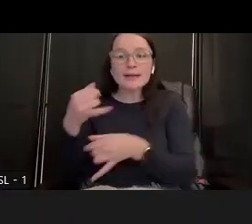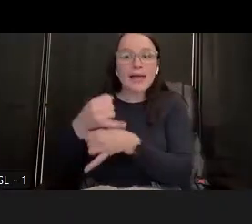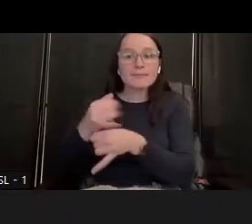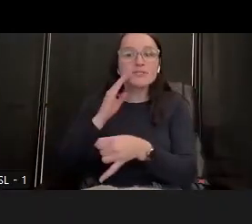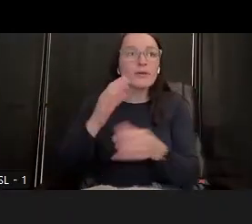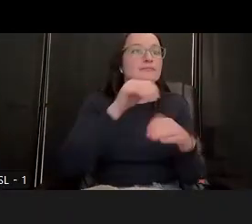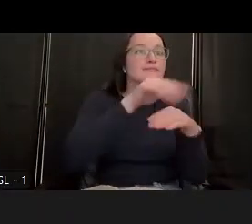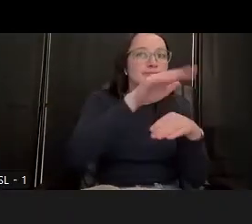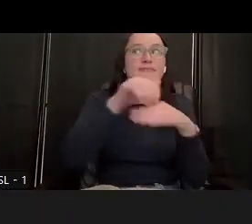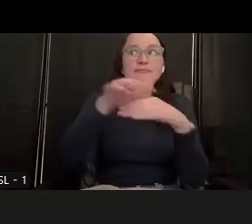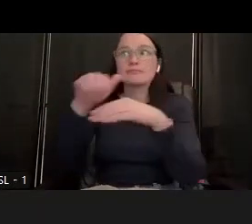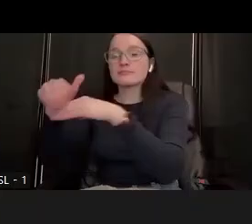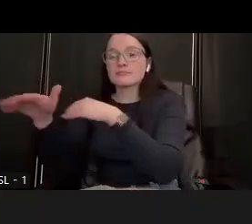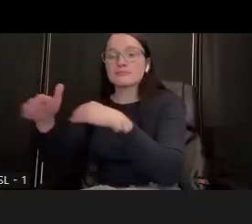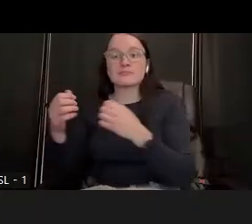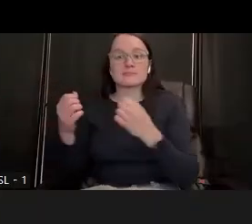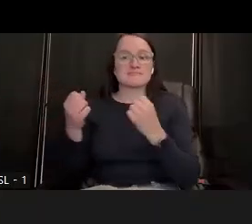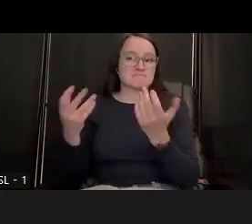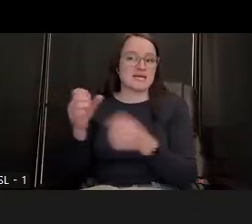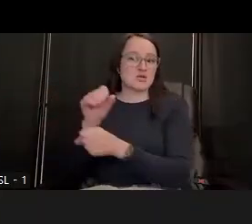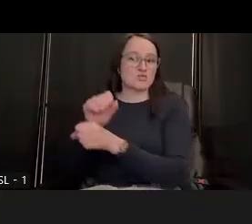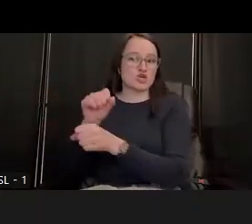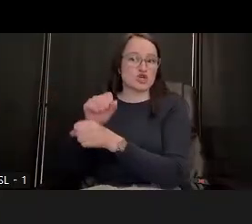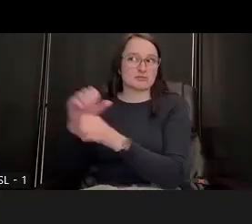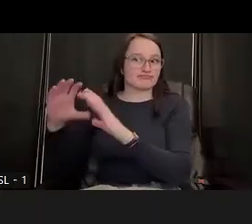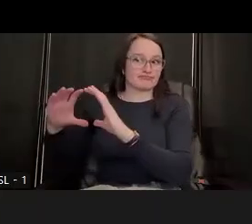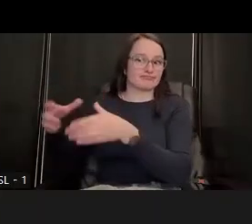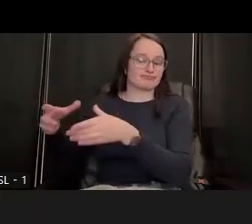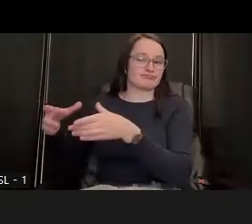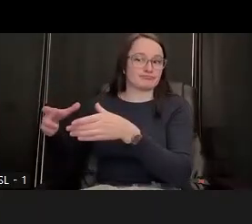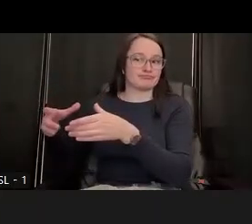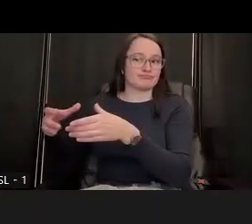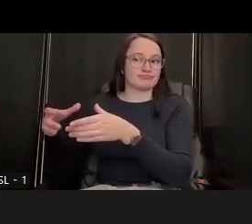Um in many workplaces that job will depend on um constant supervision,